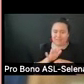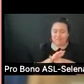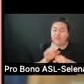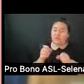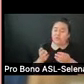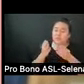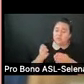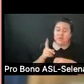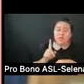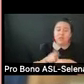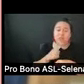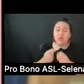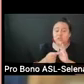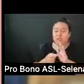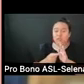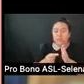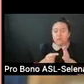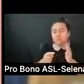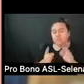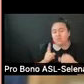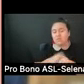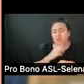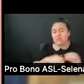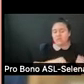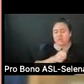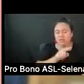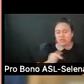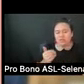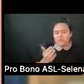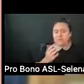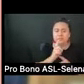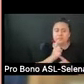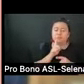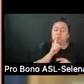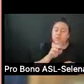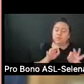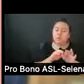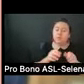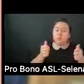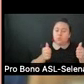But it's very important that you indicate which 15 minutes you would like the reviewer to watch.